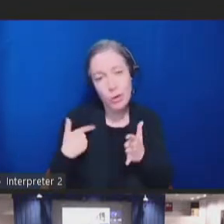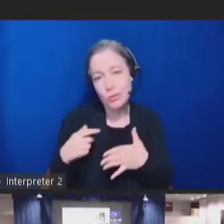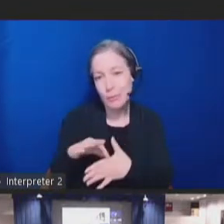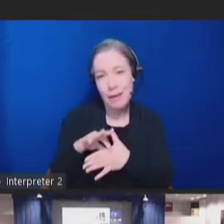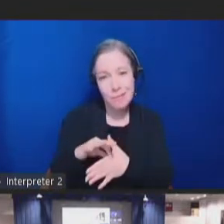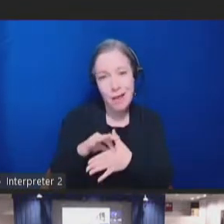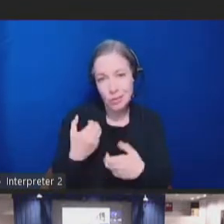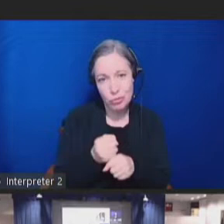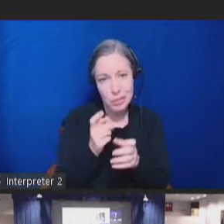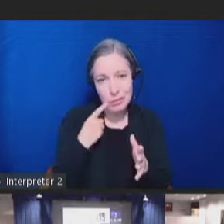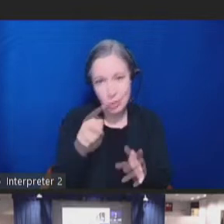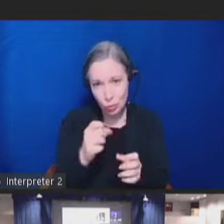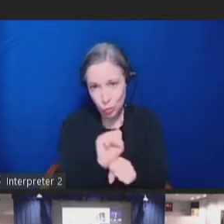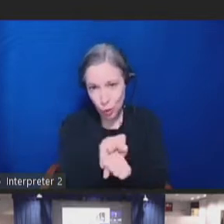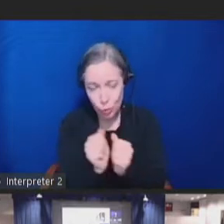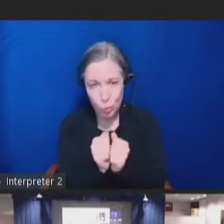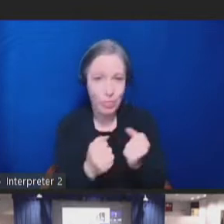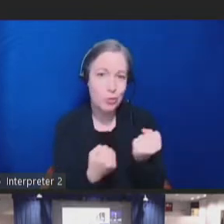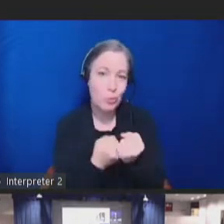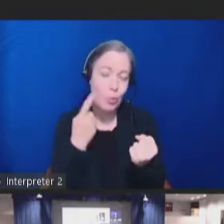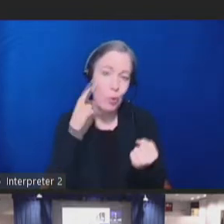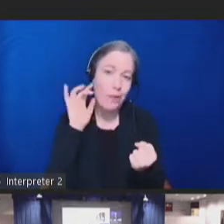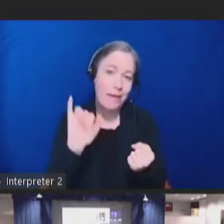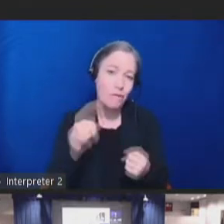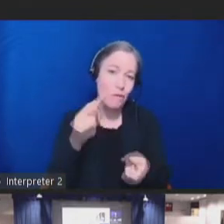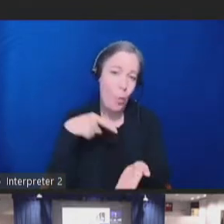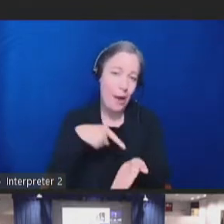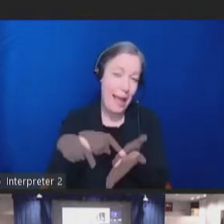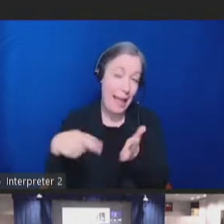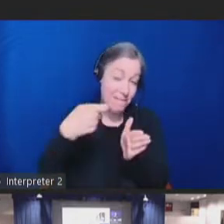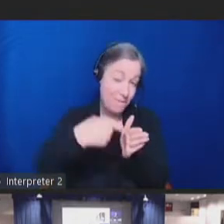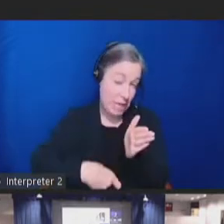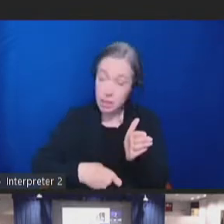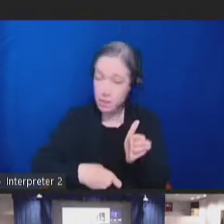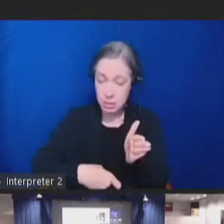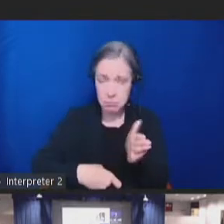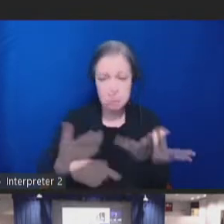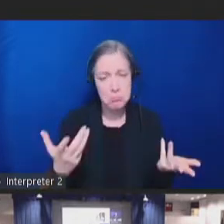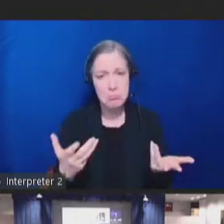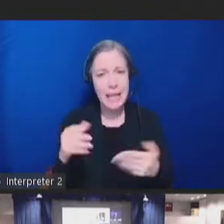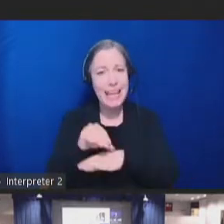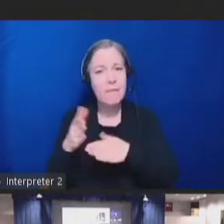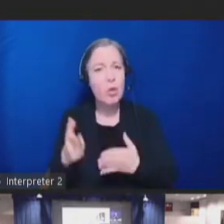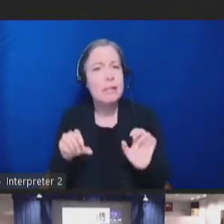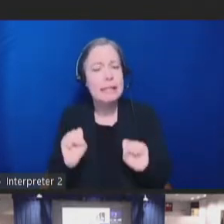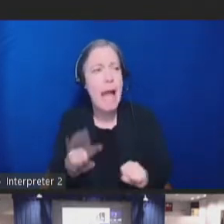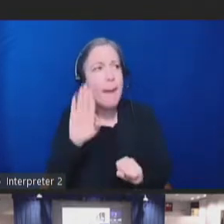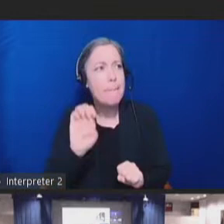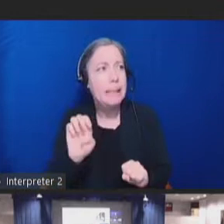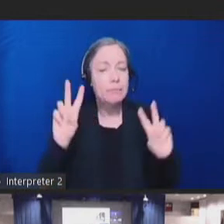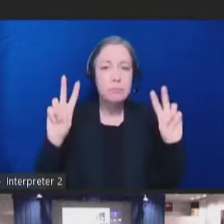a message for a fee, right? An influencer can be a -- an activist with a strong voice online